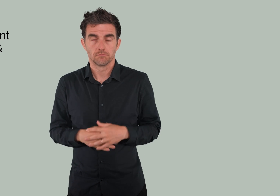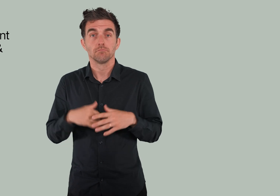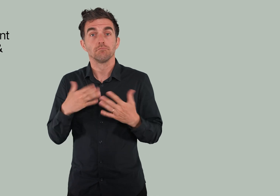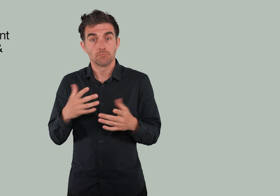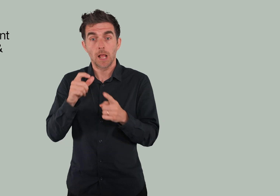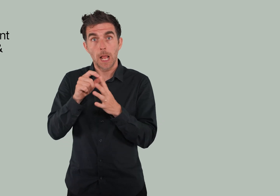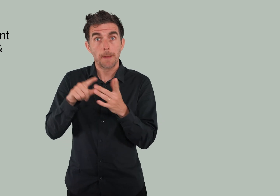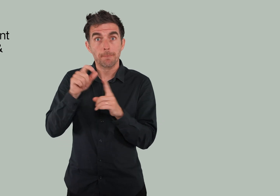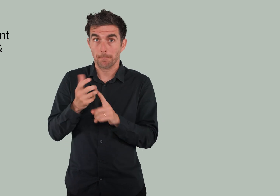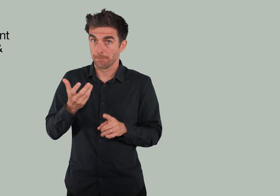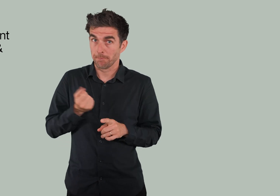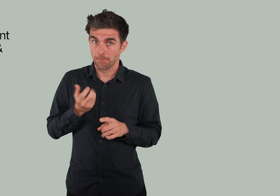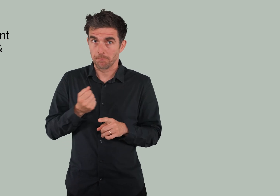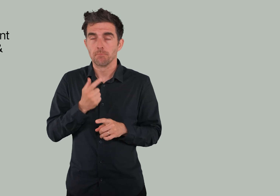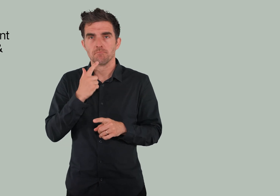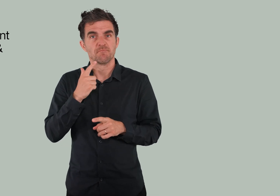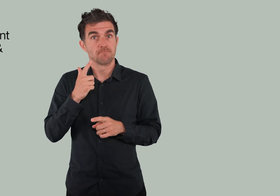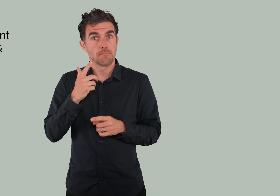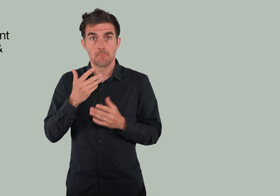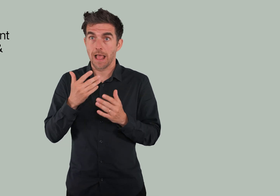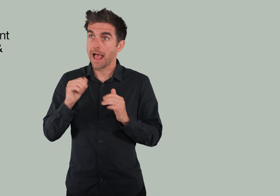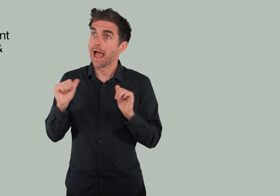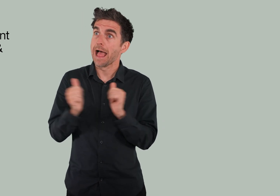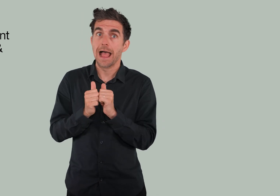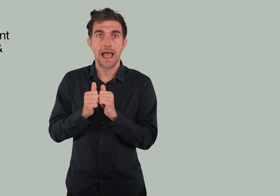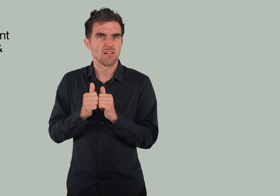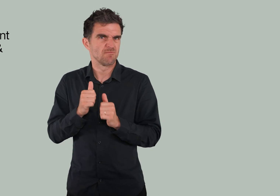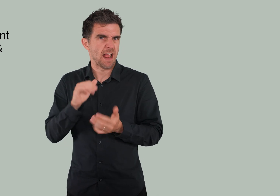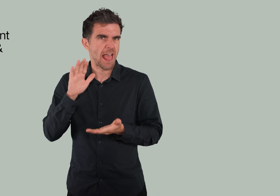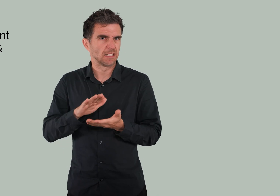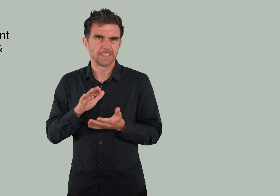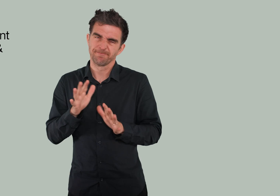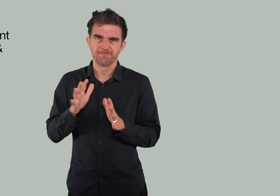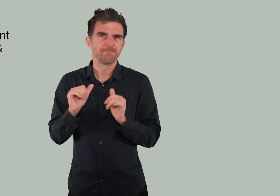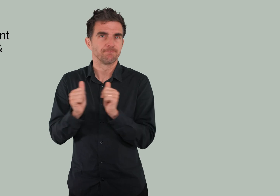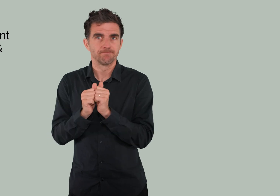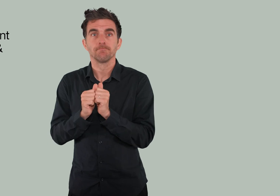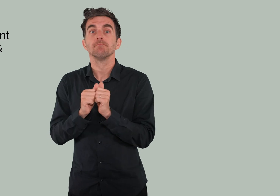6.9 However, PIP claimants were less likely to agree that: